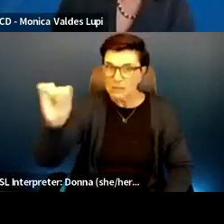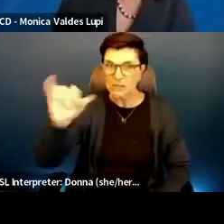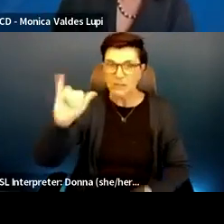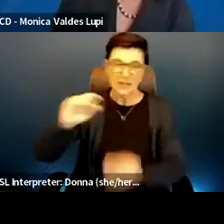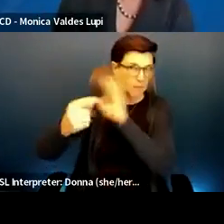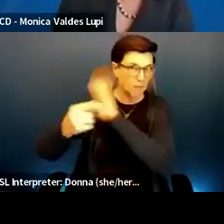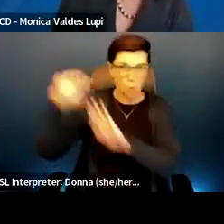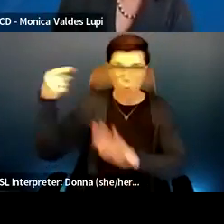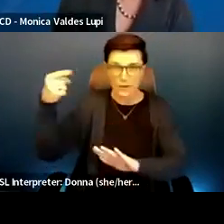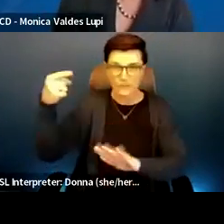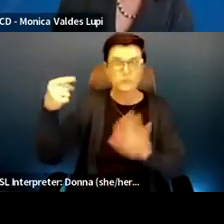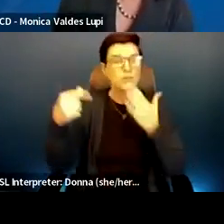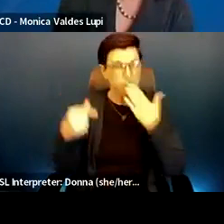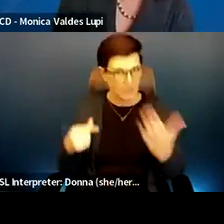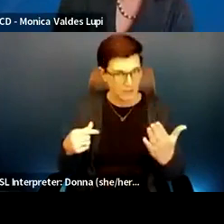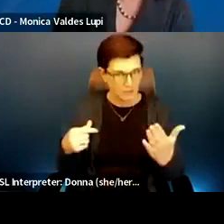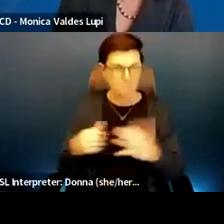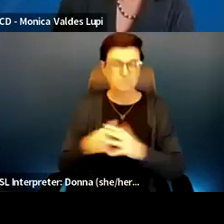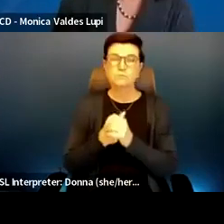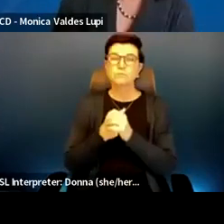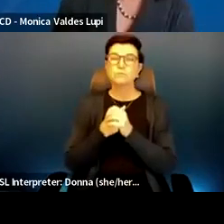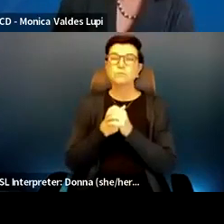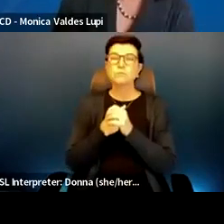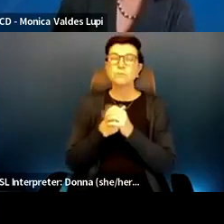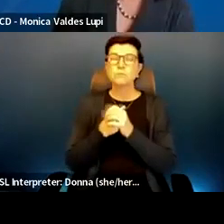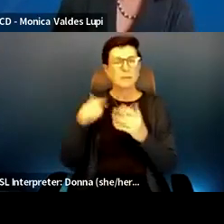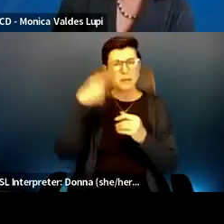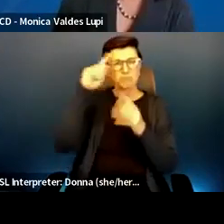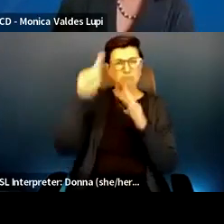I had a question. You know, one of the things through the pandemic that's become obvious is